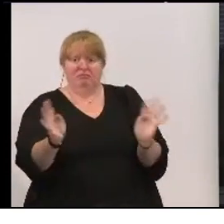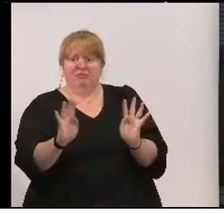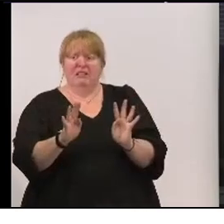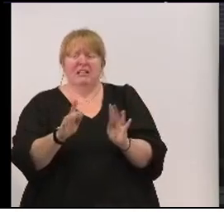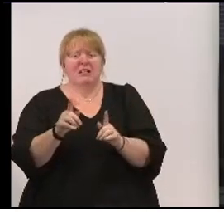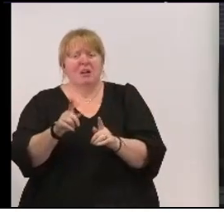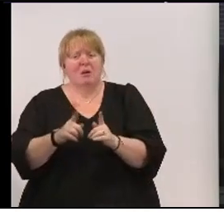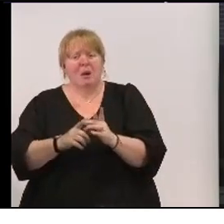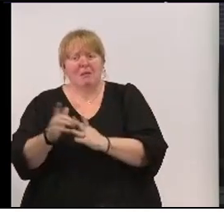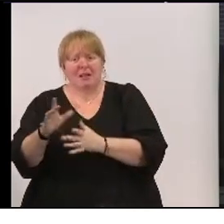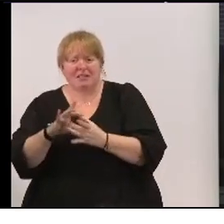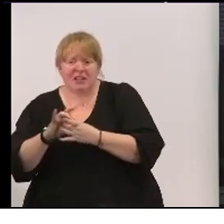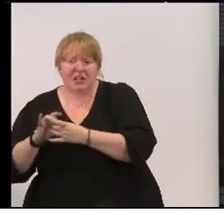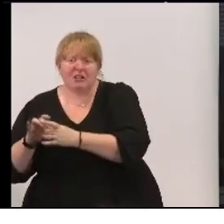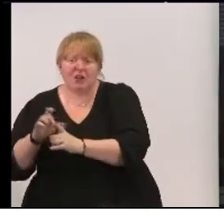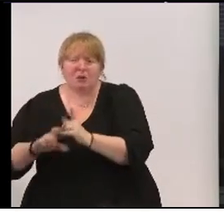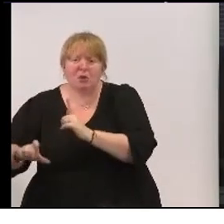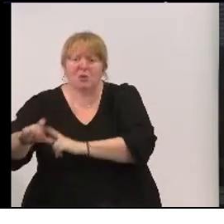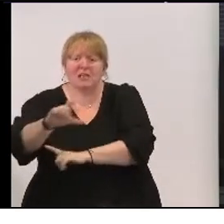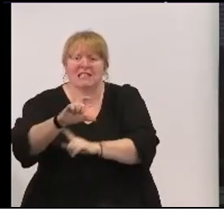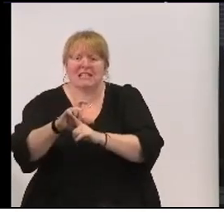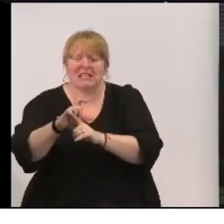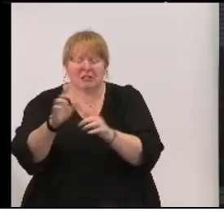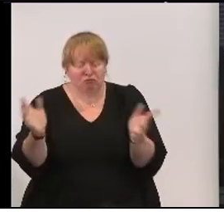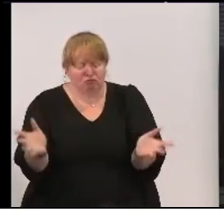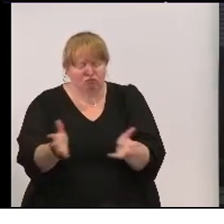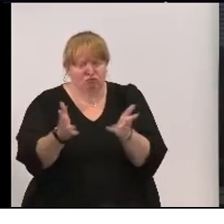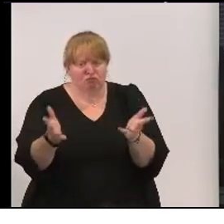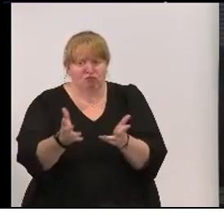communities and connecting people to create economic opportunity for all.